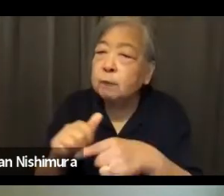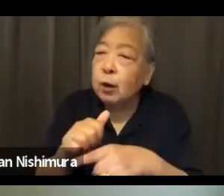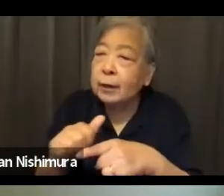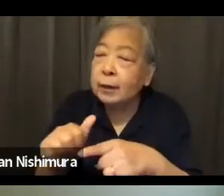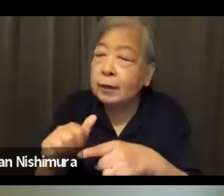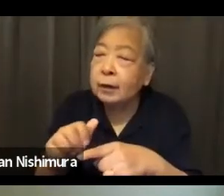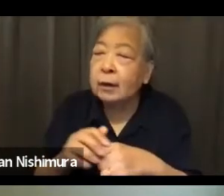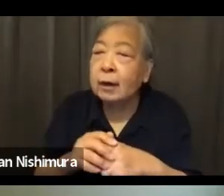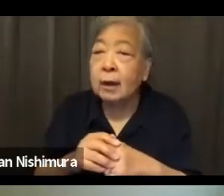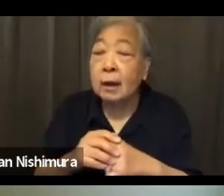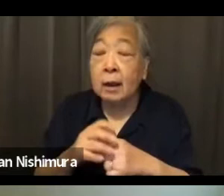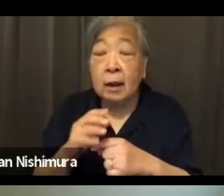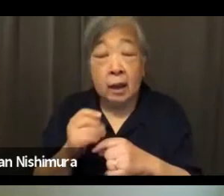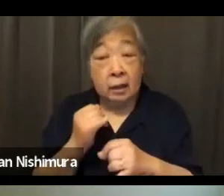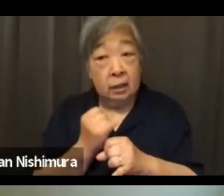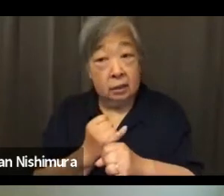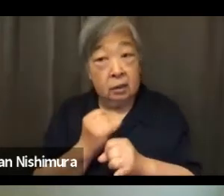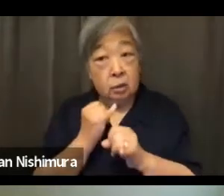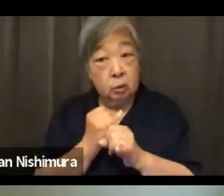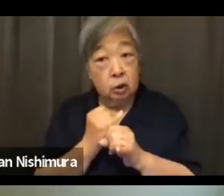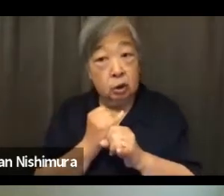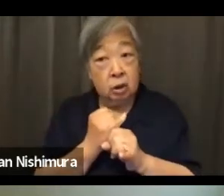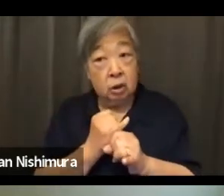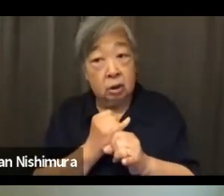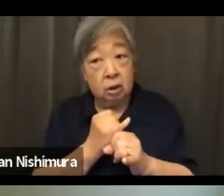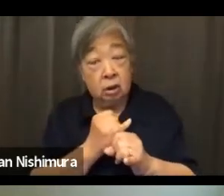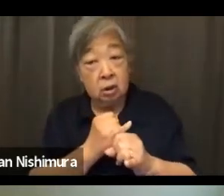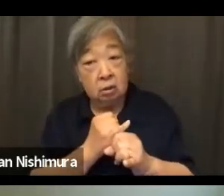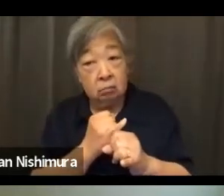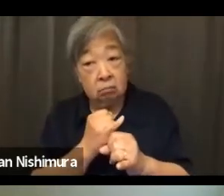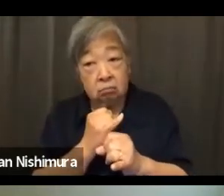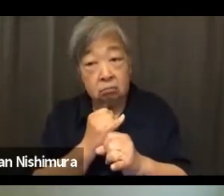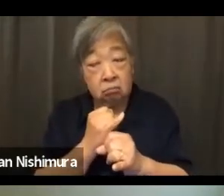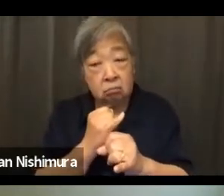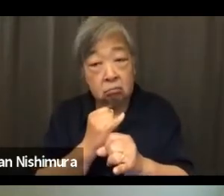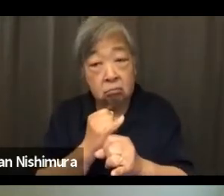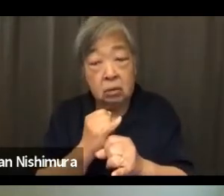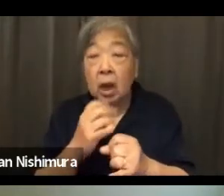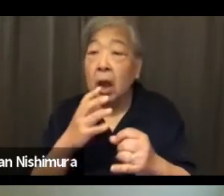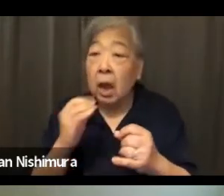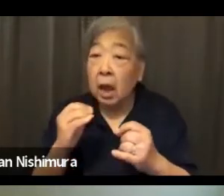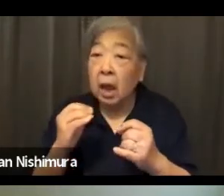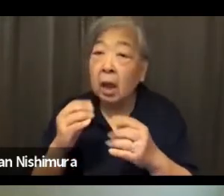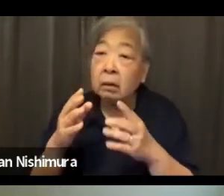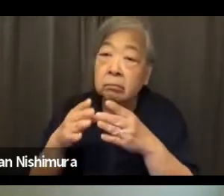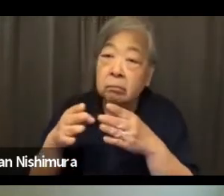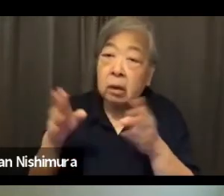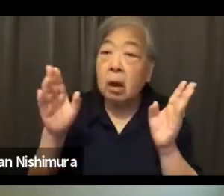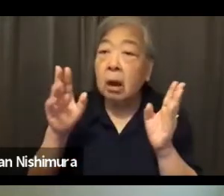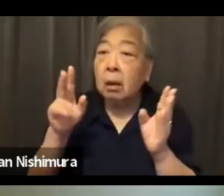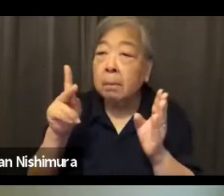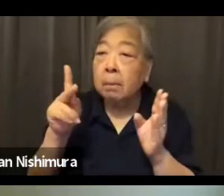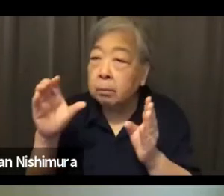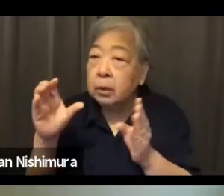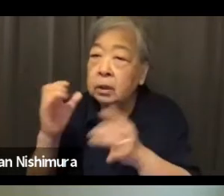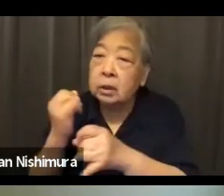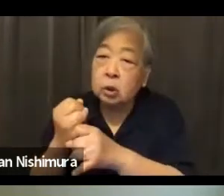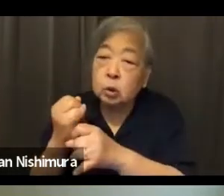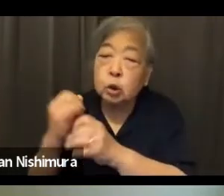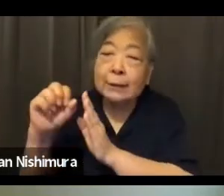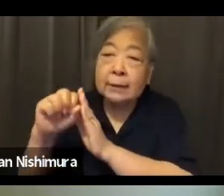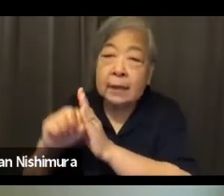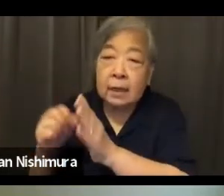and institutions are and public institutions, state institutions, we are limited to two